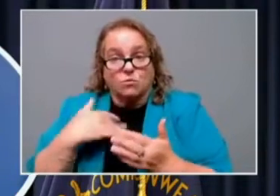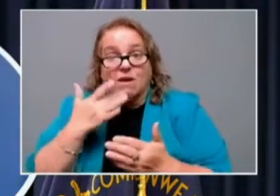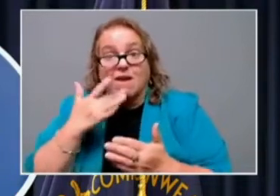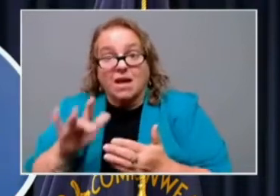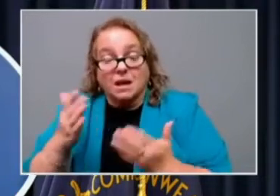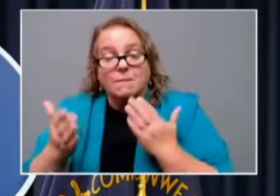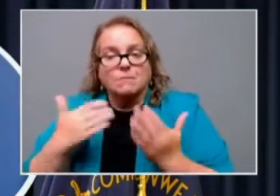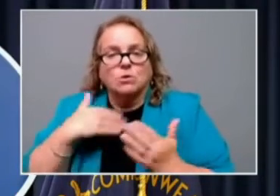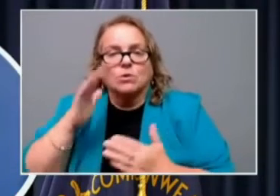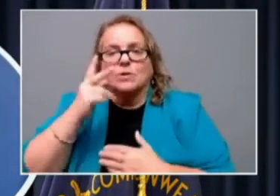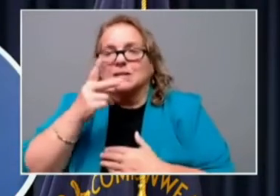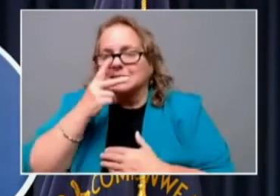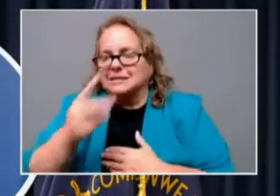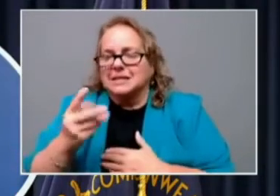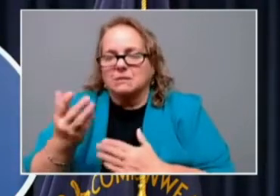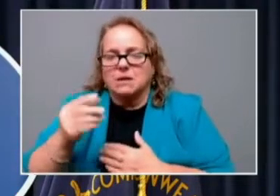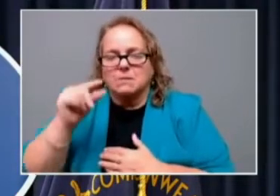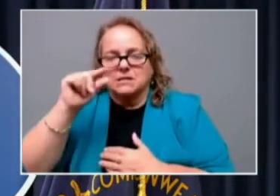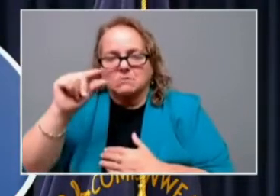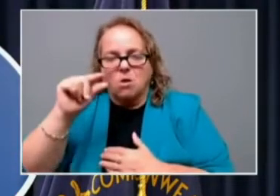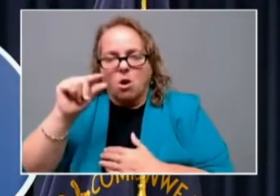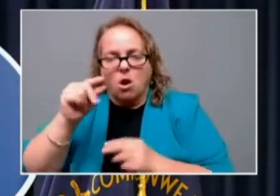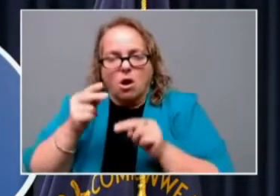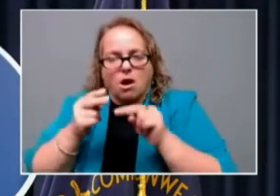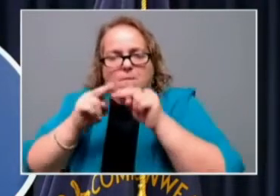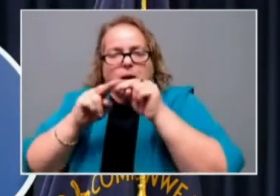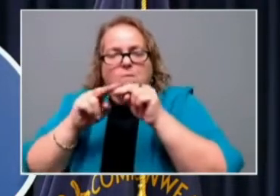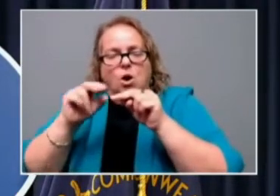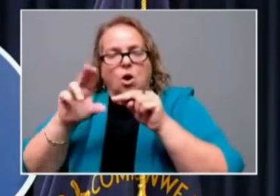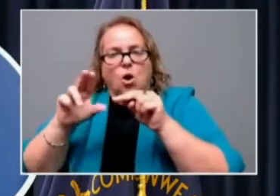either only a small bump up or perhaps even a relative flattening from the